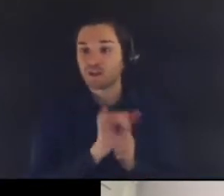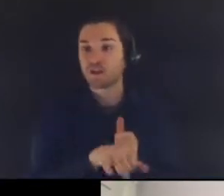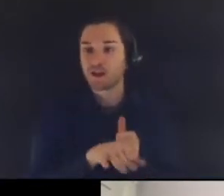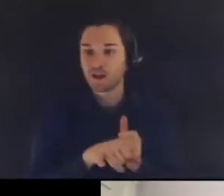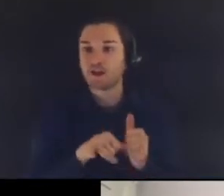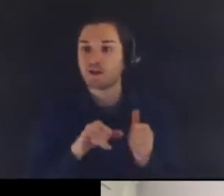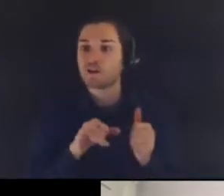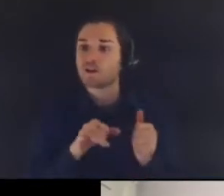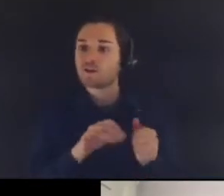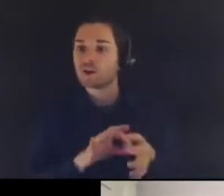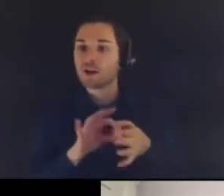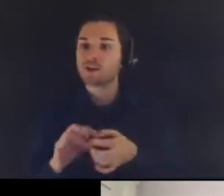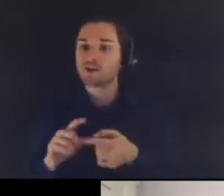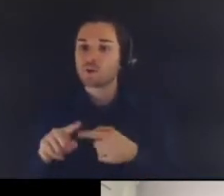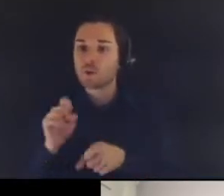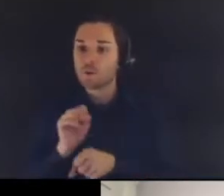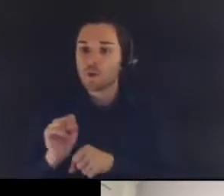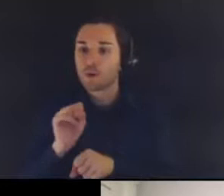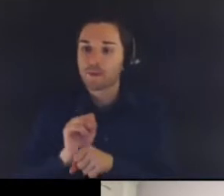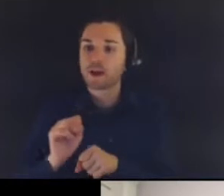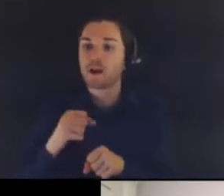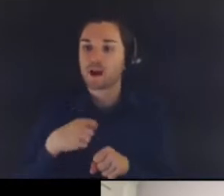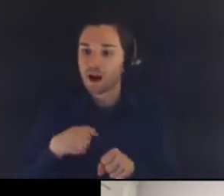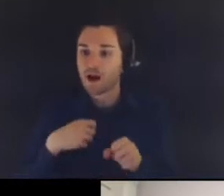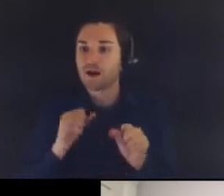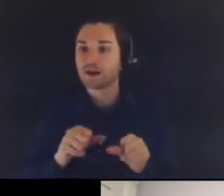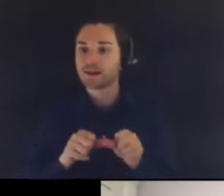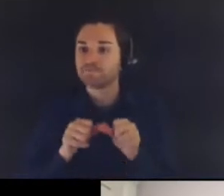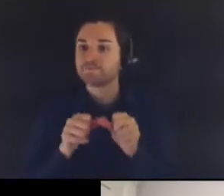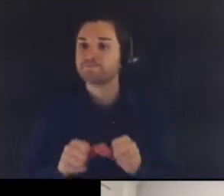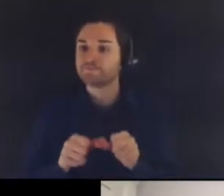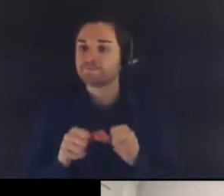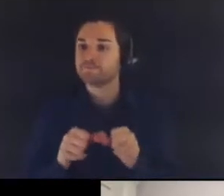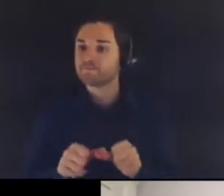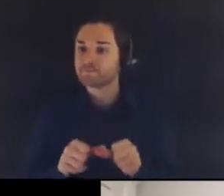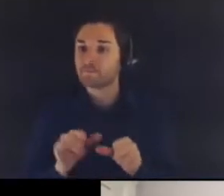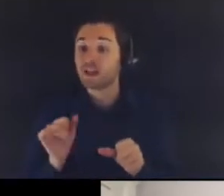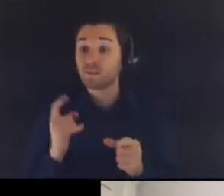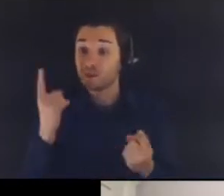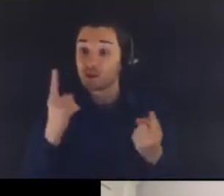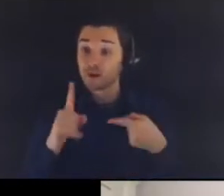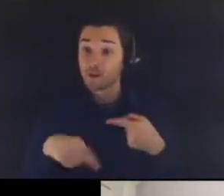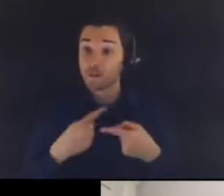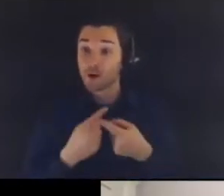rather than an individual view because it s easy to fall into a trap. When you think